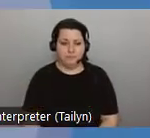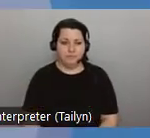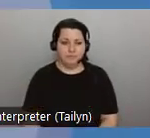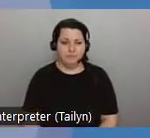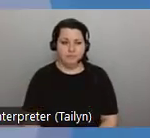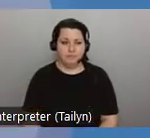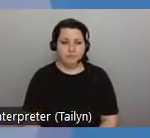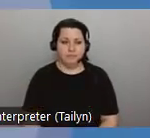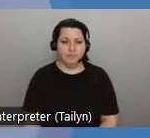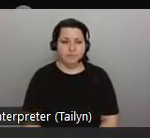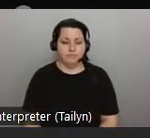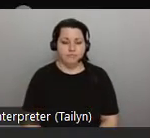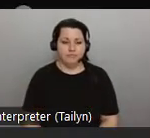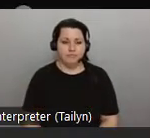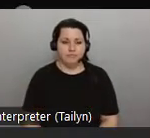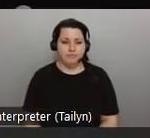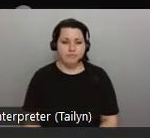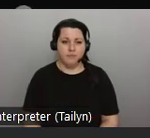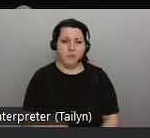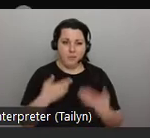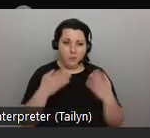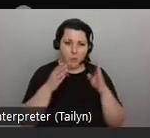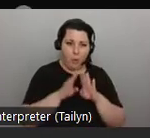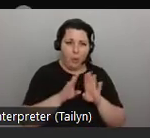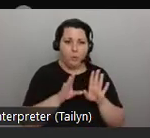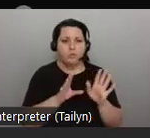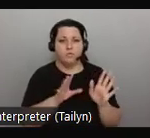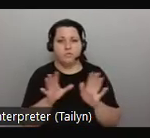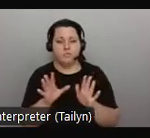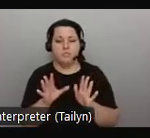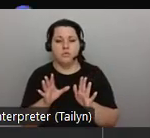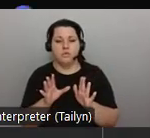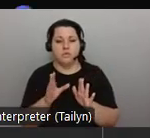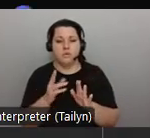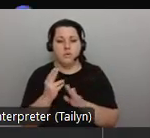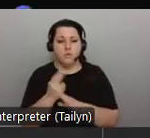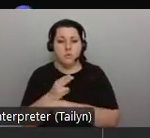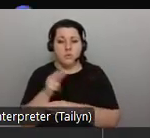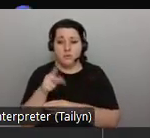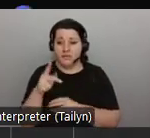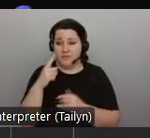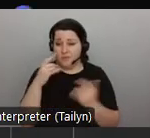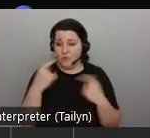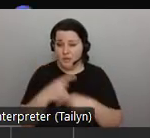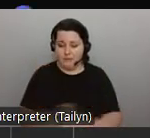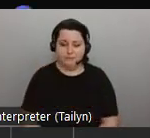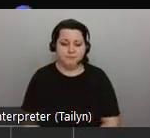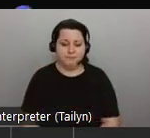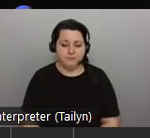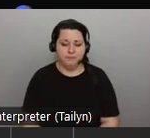OK, now, let us cover PowerPoint. So let me close this,